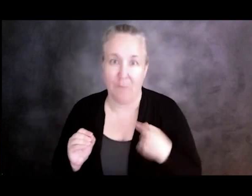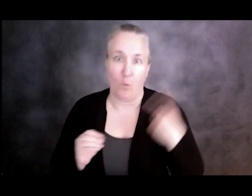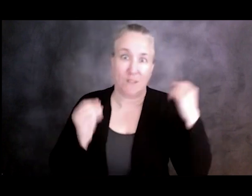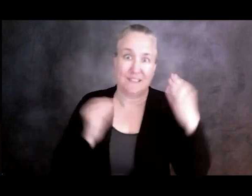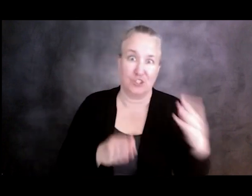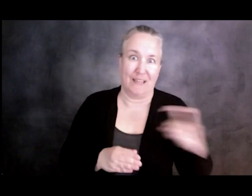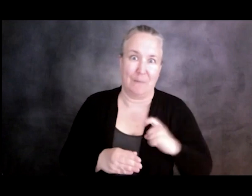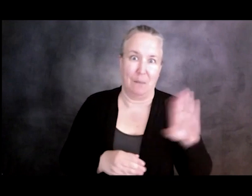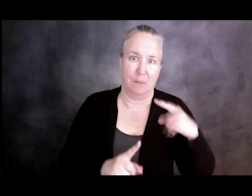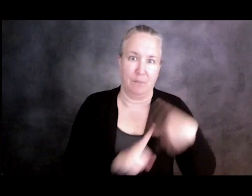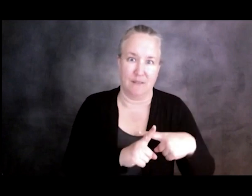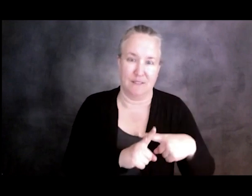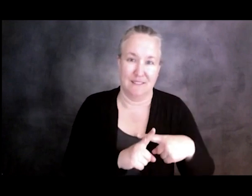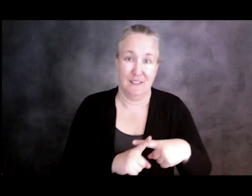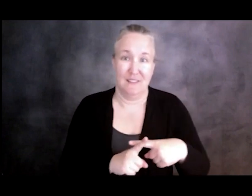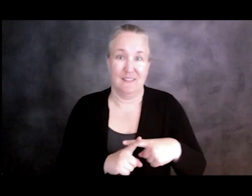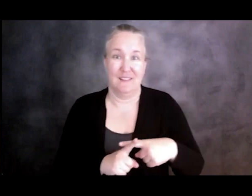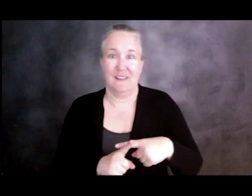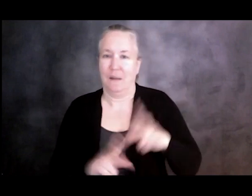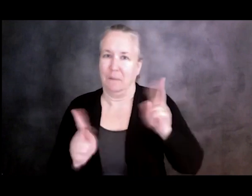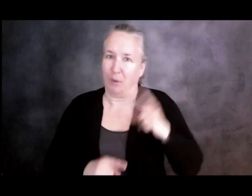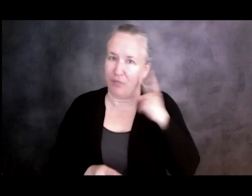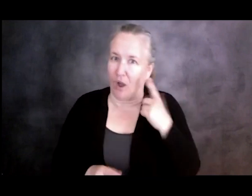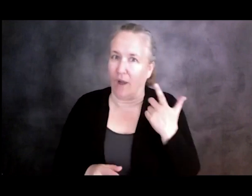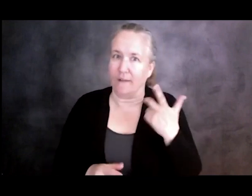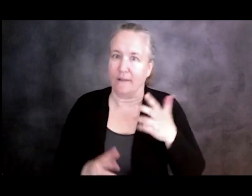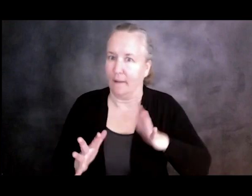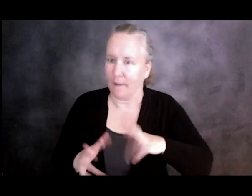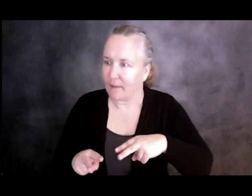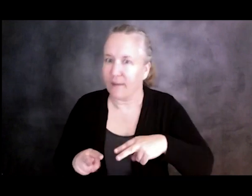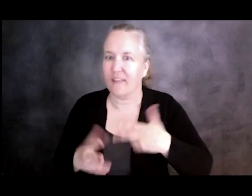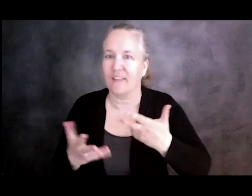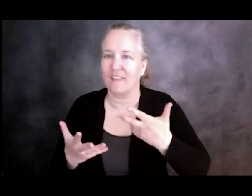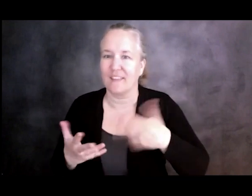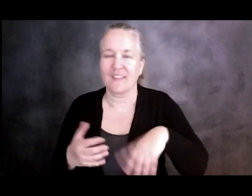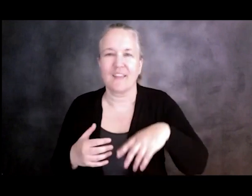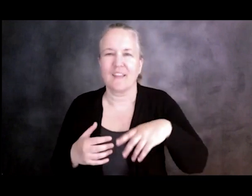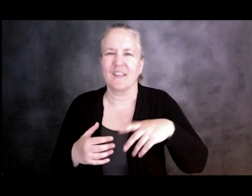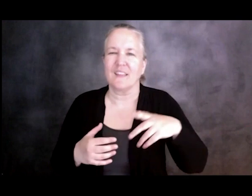That's the Asian F. So no one thought I was going to be a writer. That's the Asian F. That's the Asian F. She knew she was giving me the Asian F. She